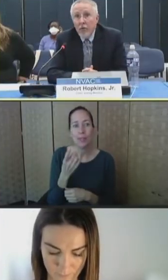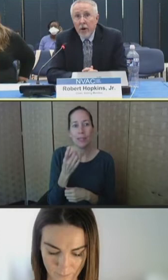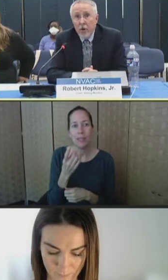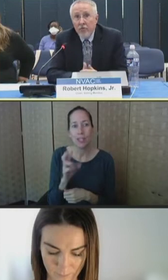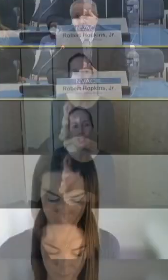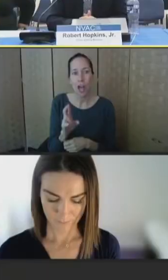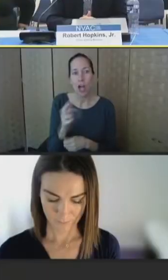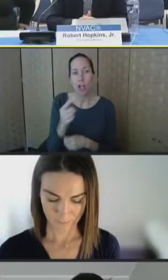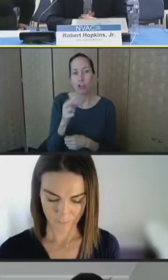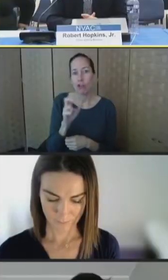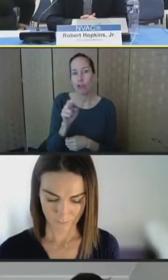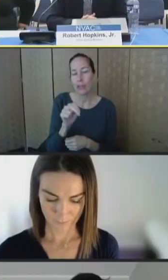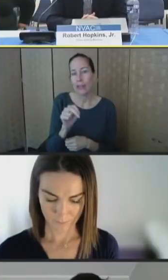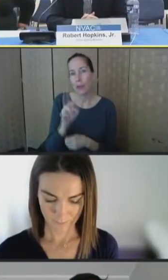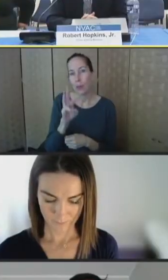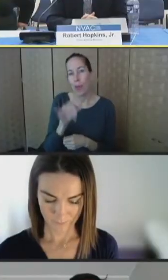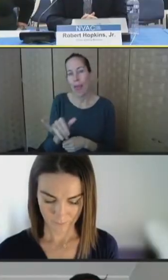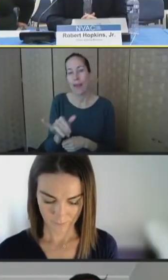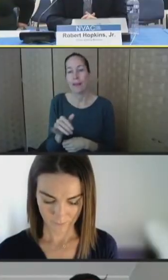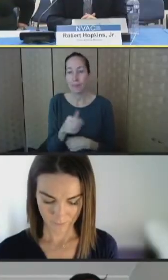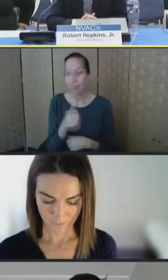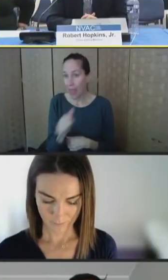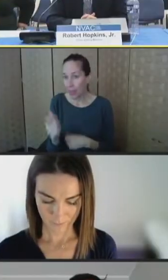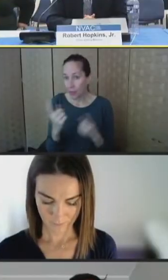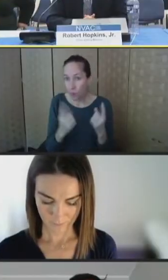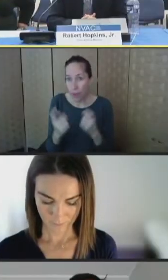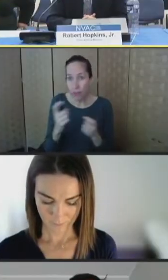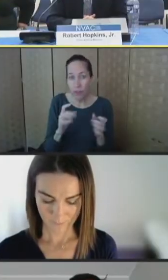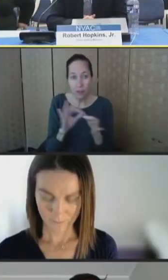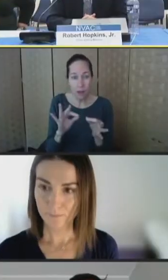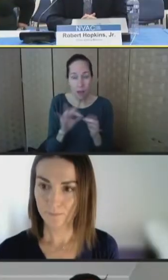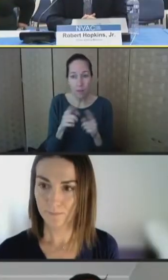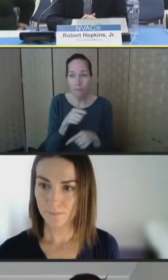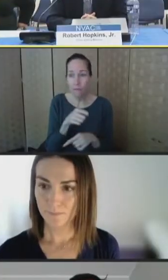there any questions or comments either from our members in the room or online?